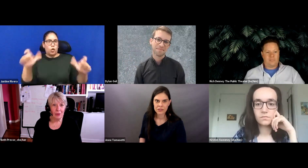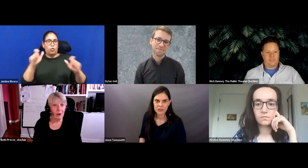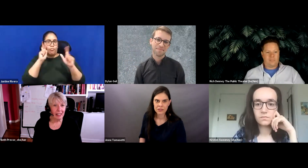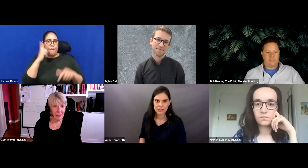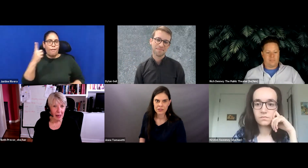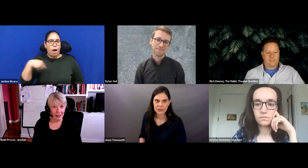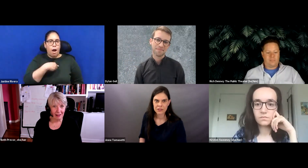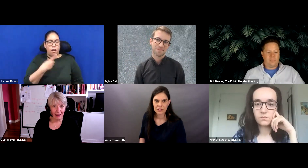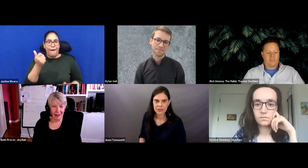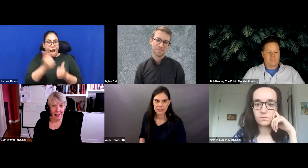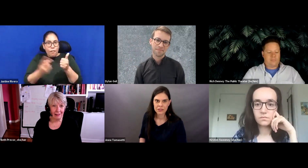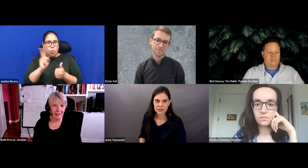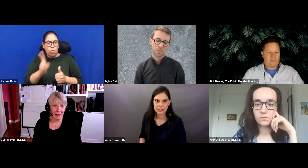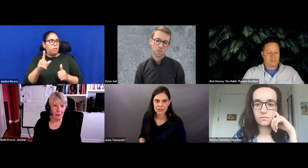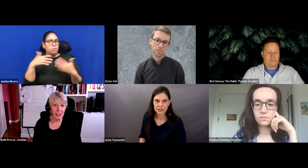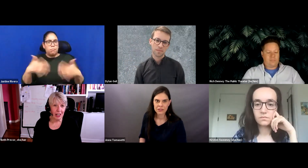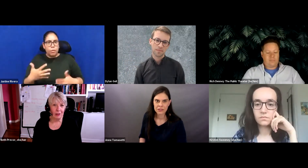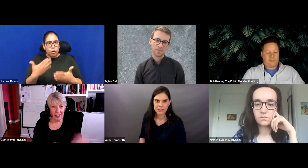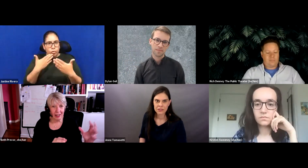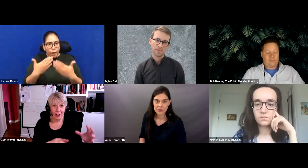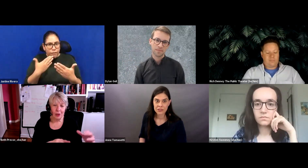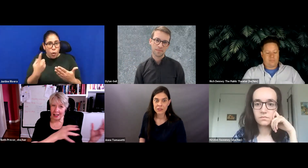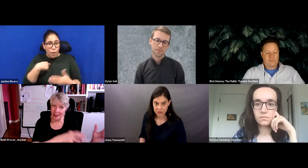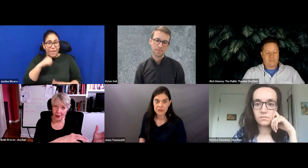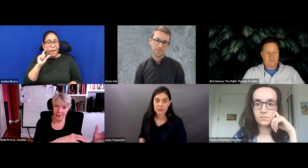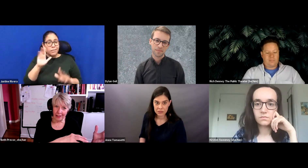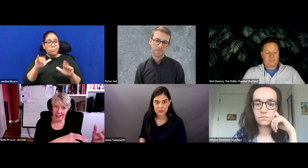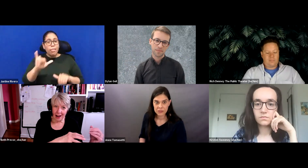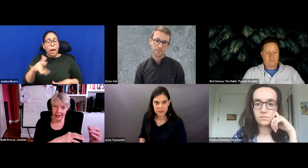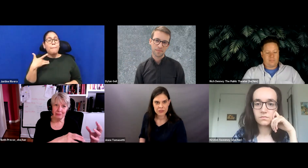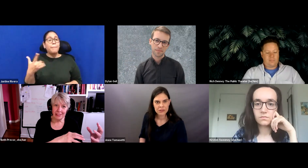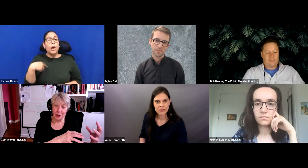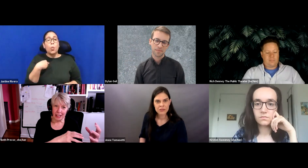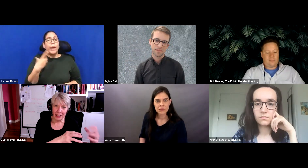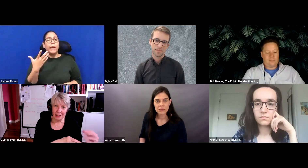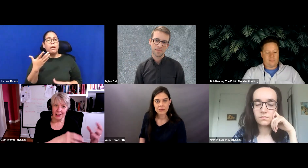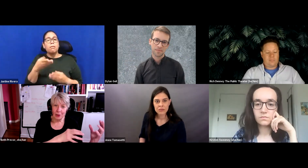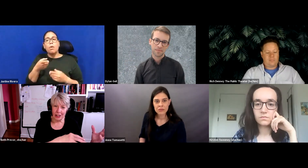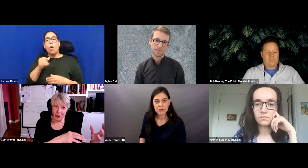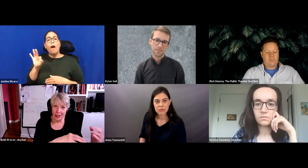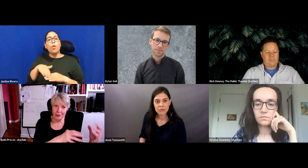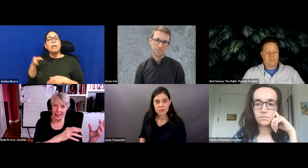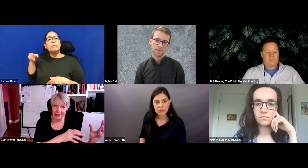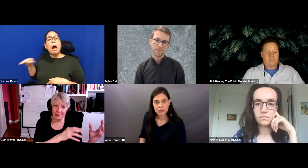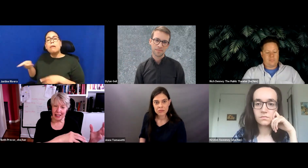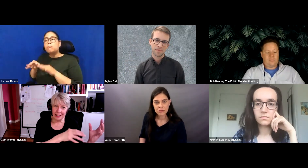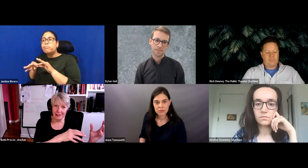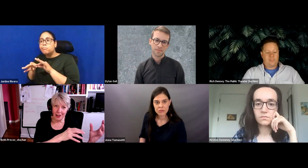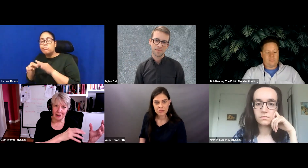We weren't expecting it. I mean, we generally are kind of like off on the side interpretation. We do it, we get paid, you know,